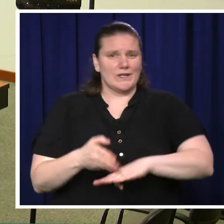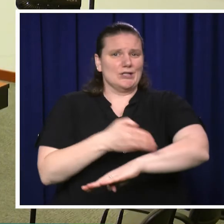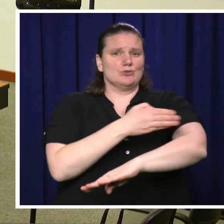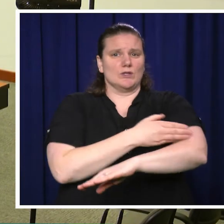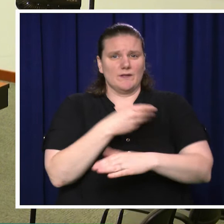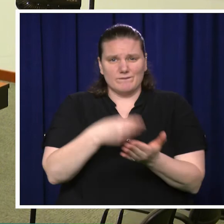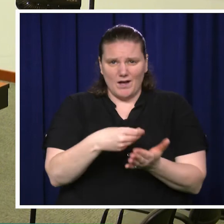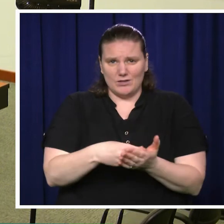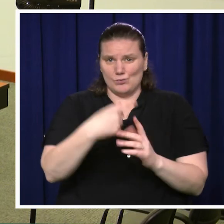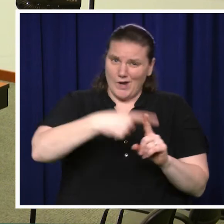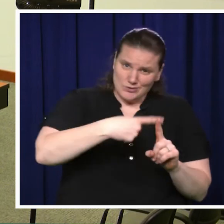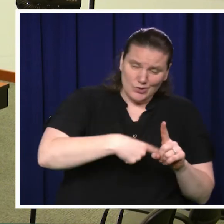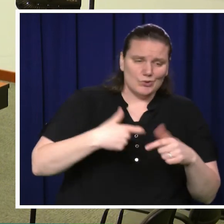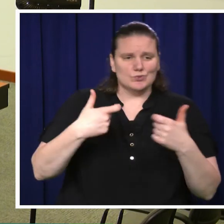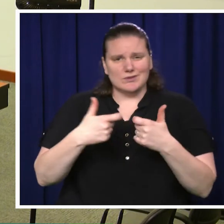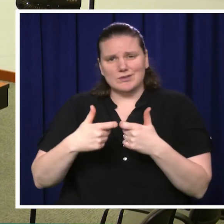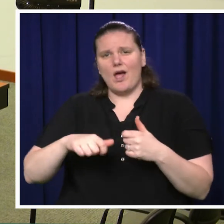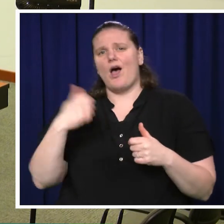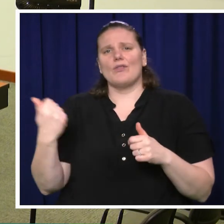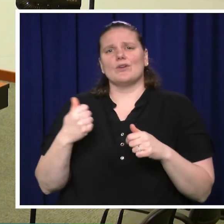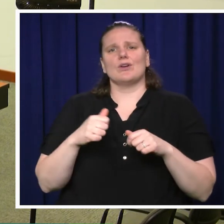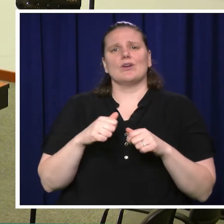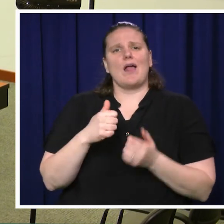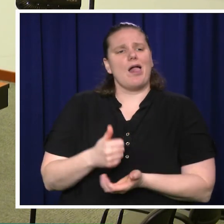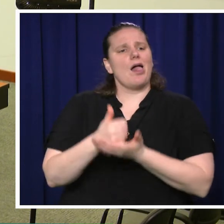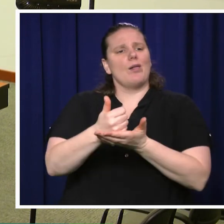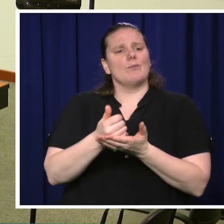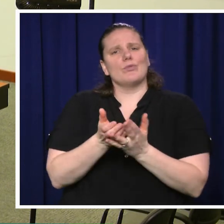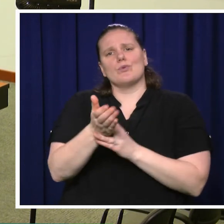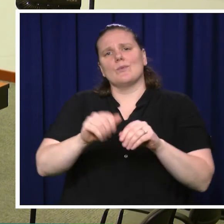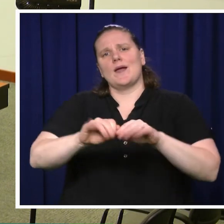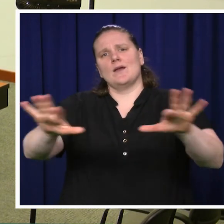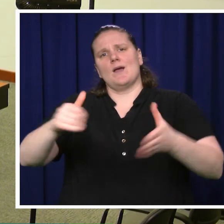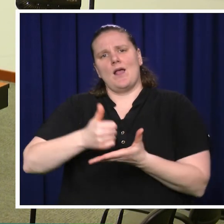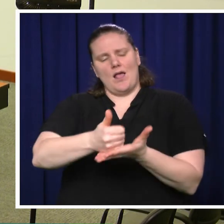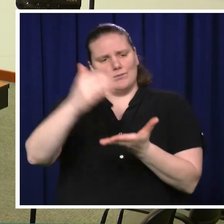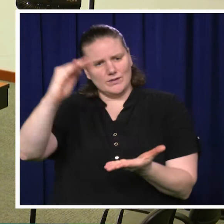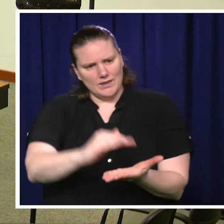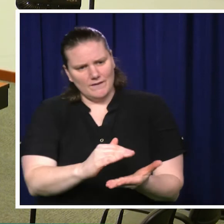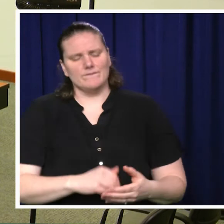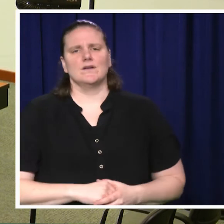American reconstruction funds for rental, utility and other pandemic relief assistance.